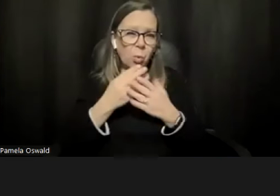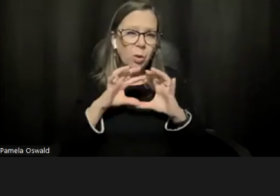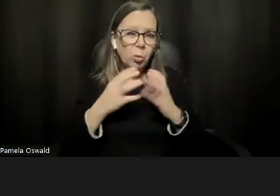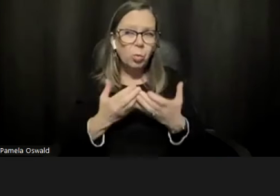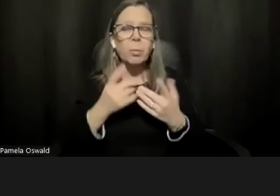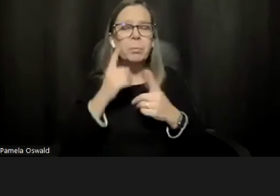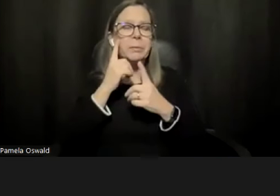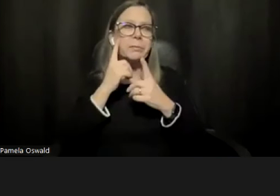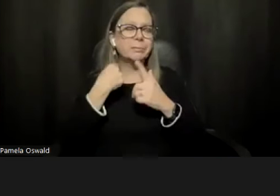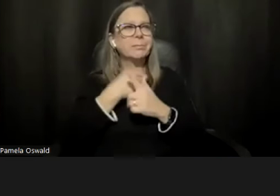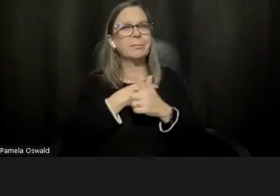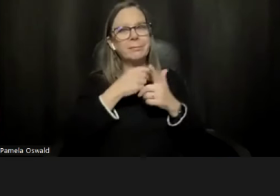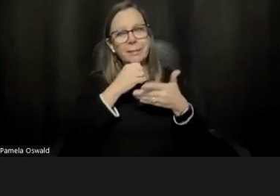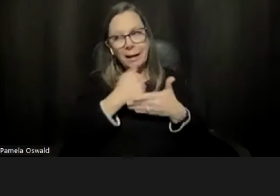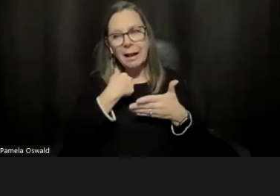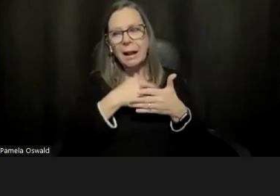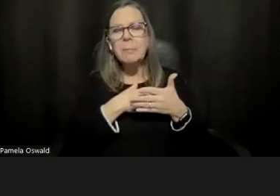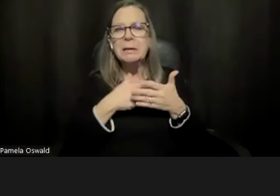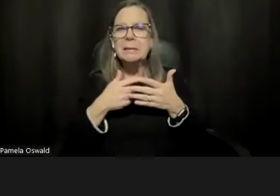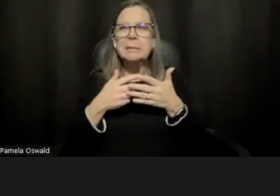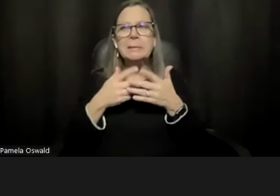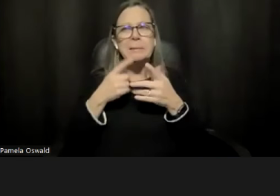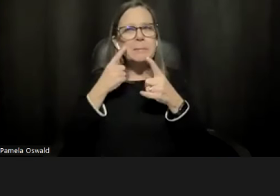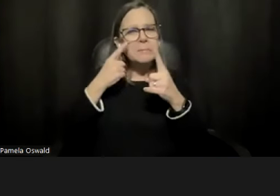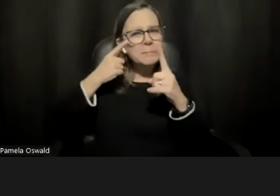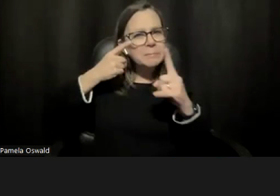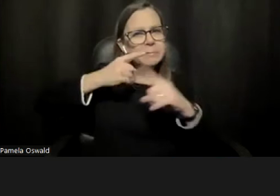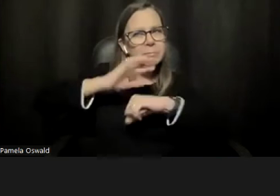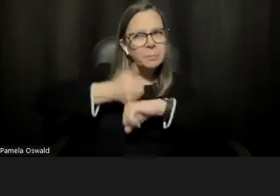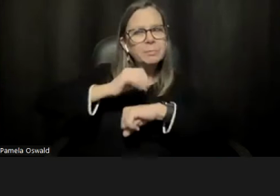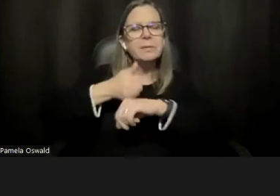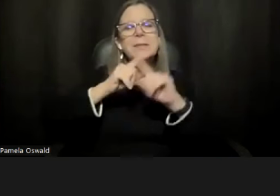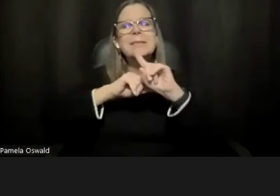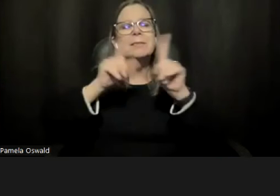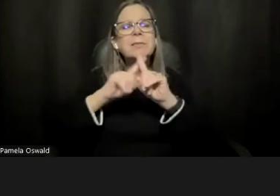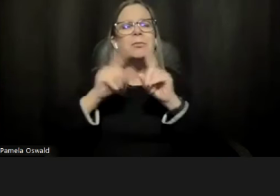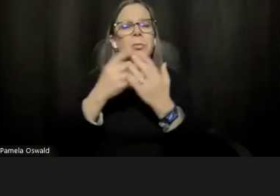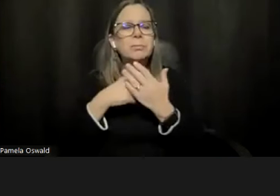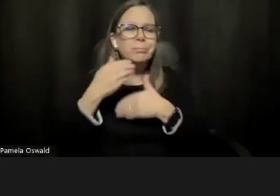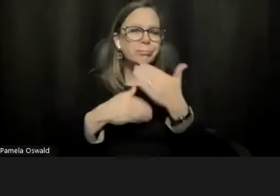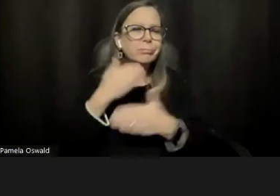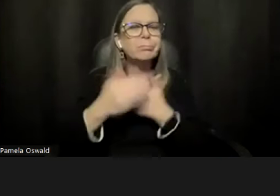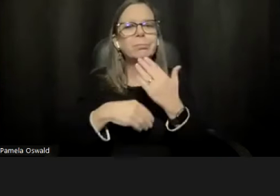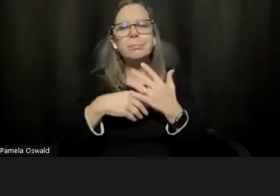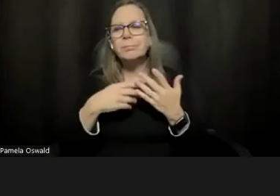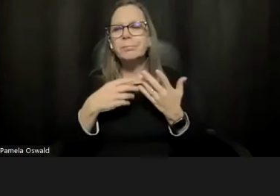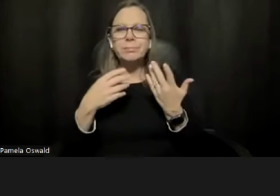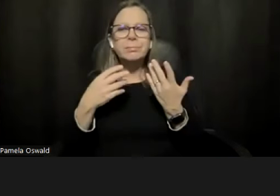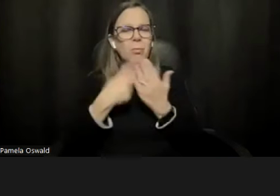different processes and procedures in their own and our own communities.